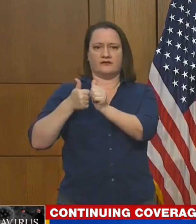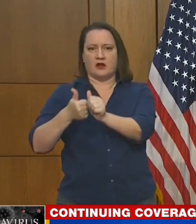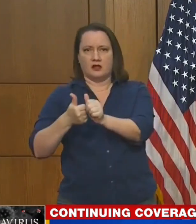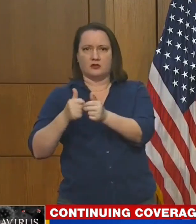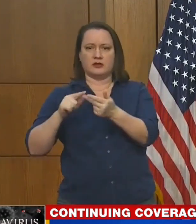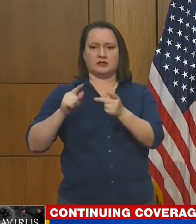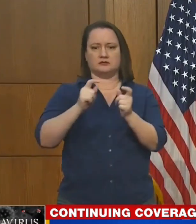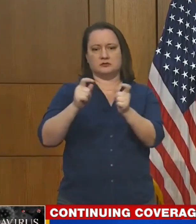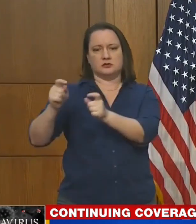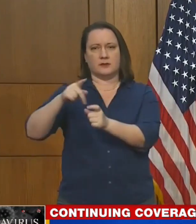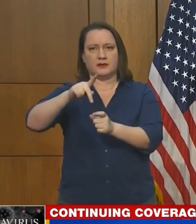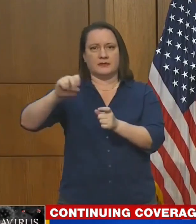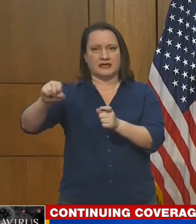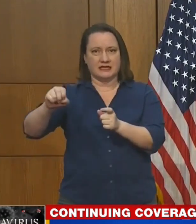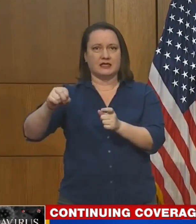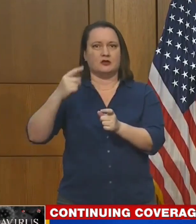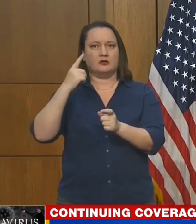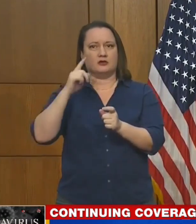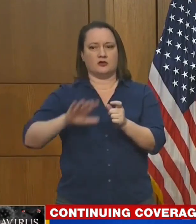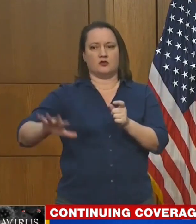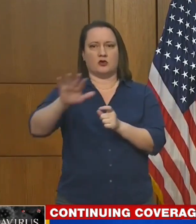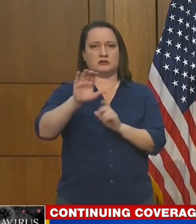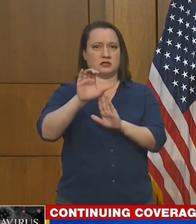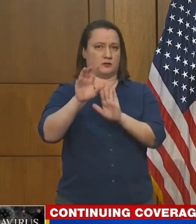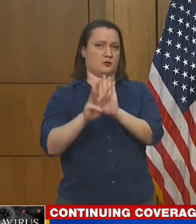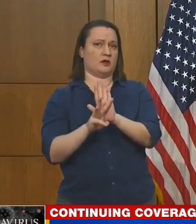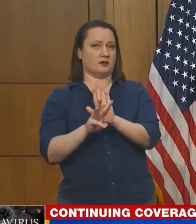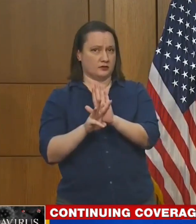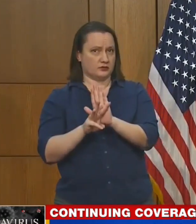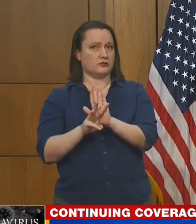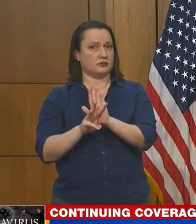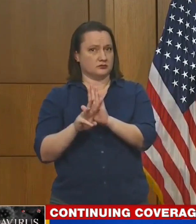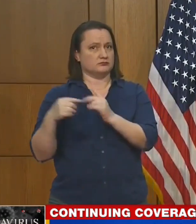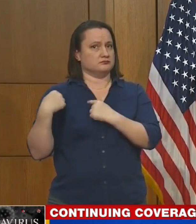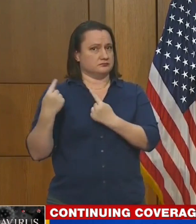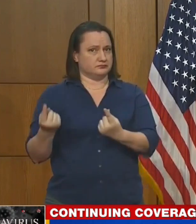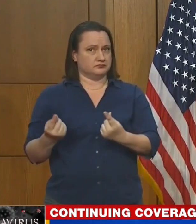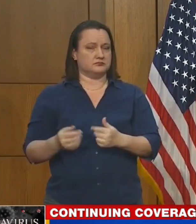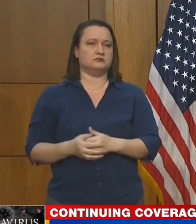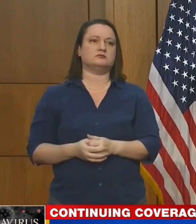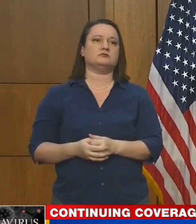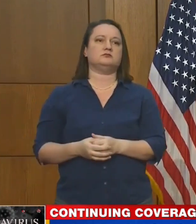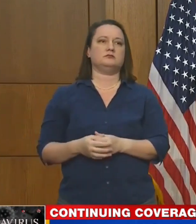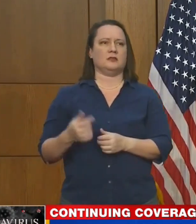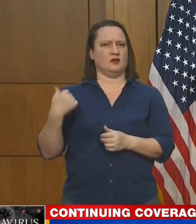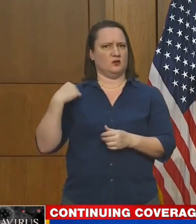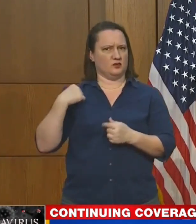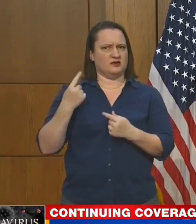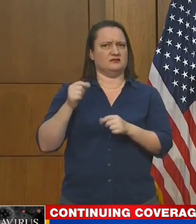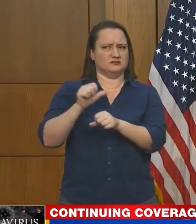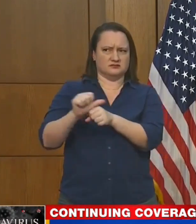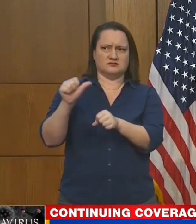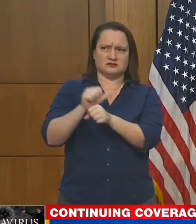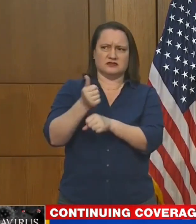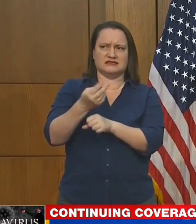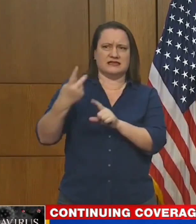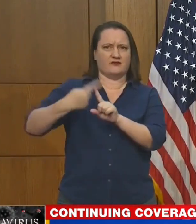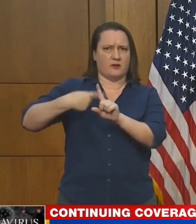RESPONSIBLE FOR CHOIR IN. TRACKING AND DISTRIBUTING PPE A TO USERS ACROSS THE COMMONWEALTH. I JUST WANT TO GO